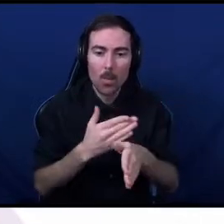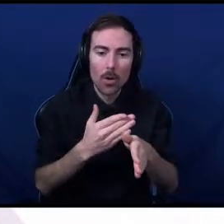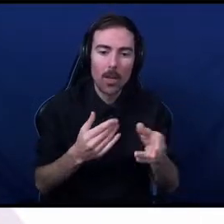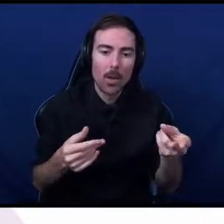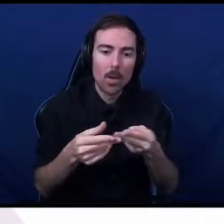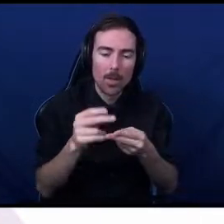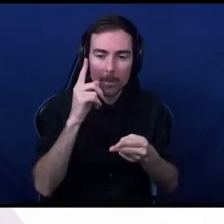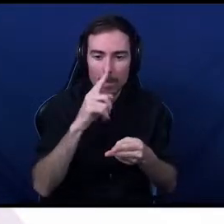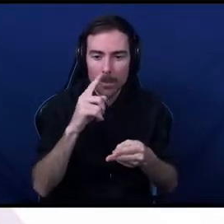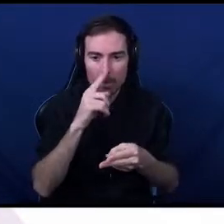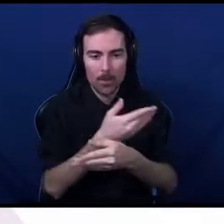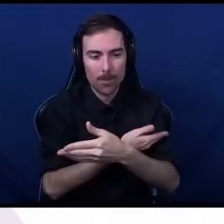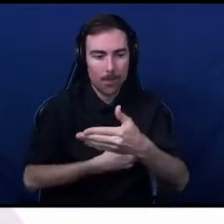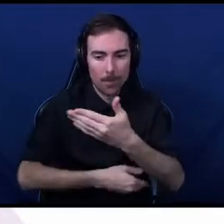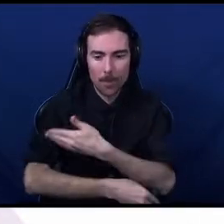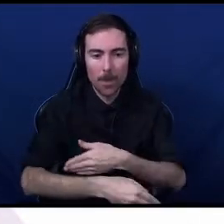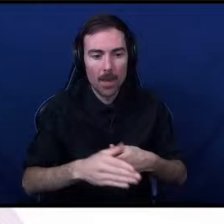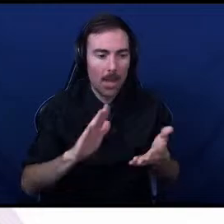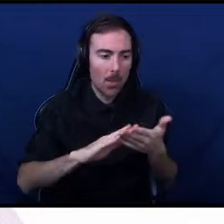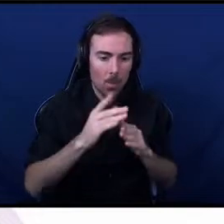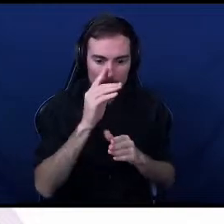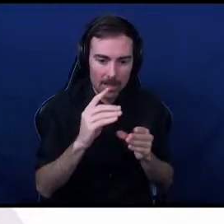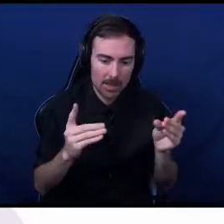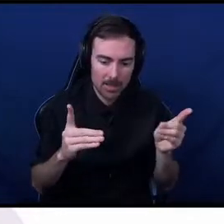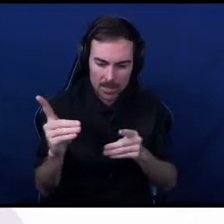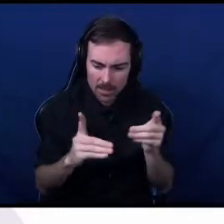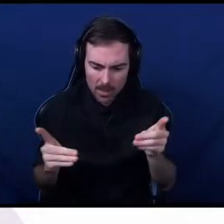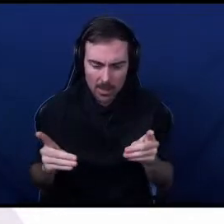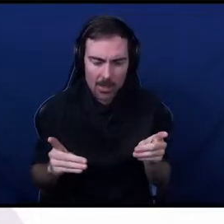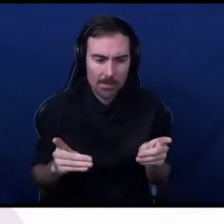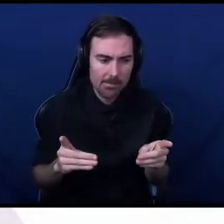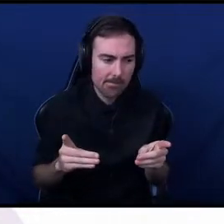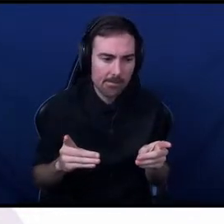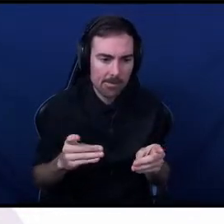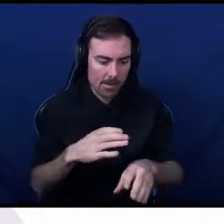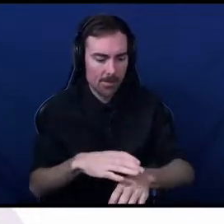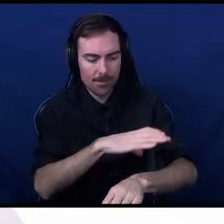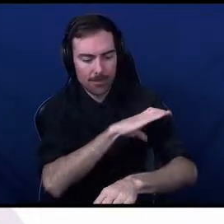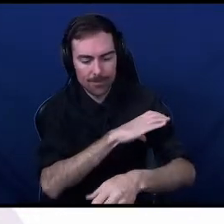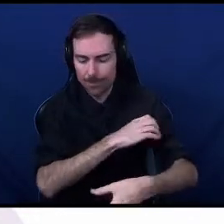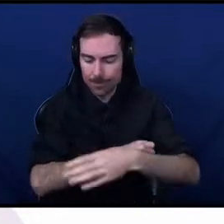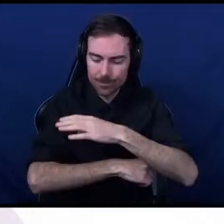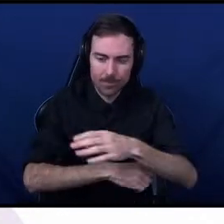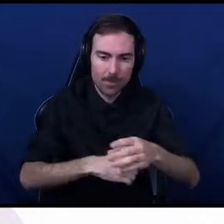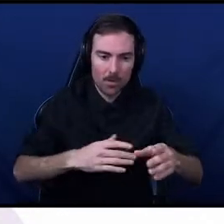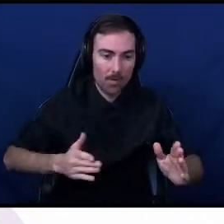design prosthetics that not only considered physical rehabilitation, but also emotional rehabilitation.